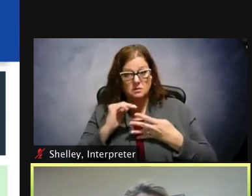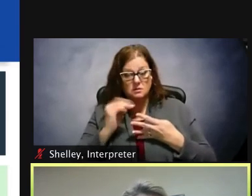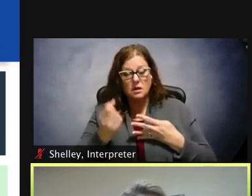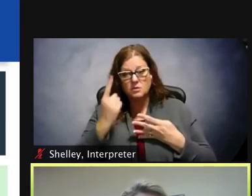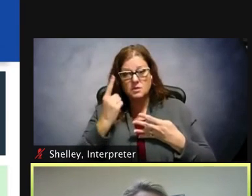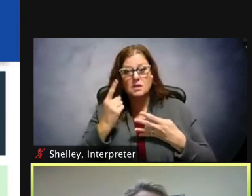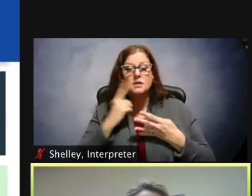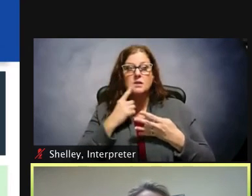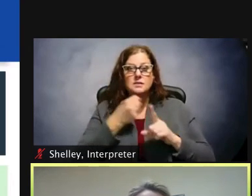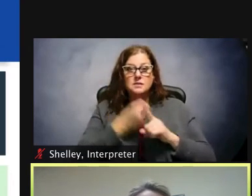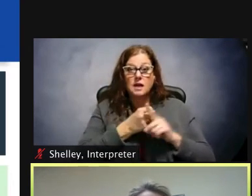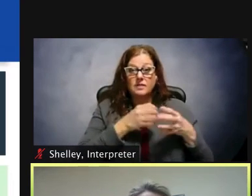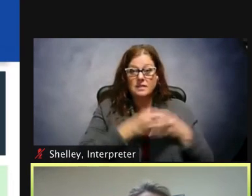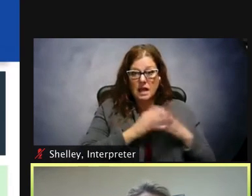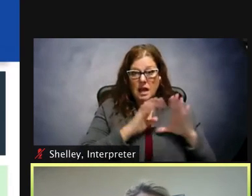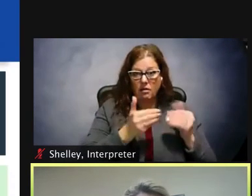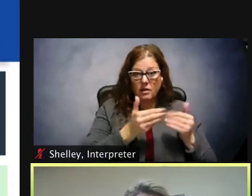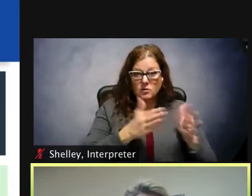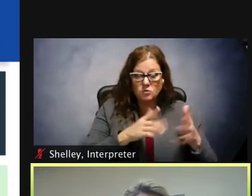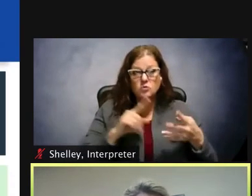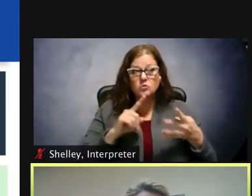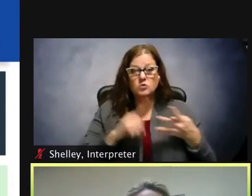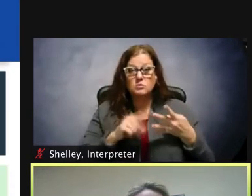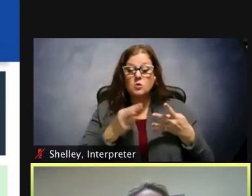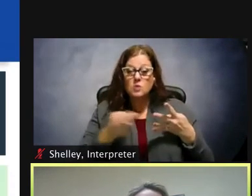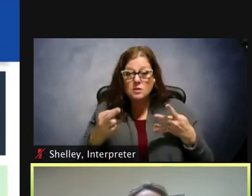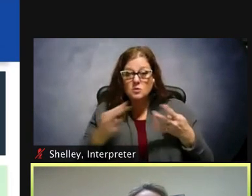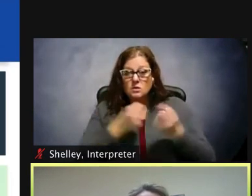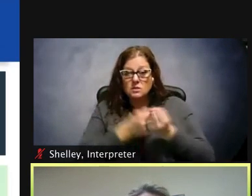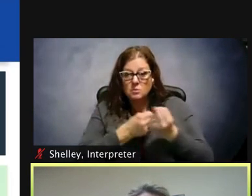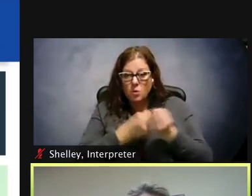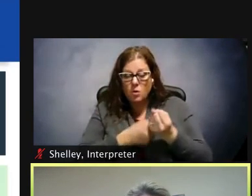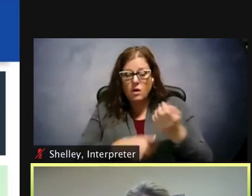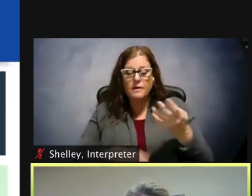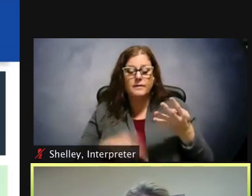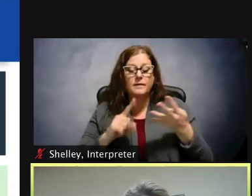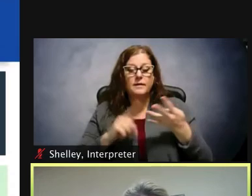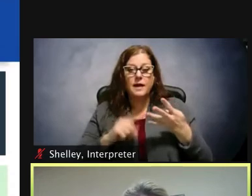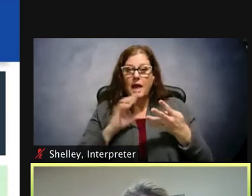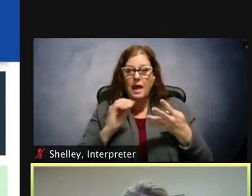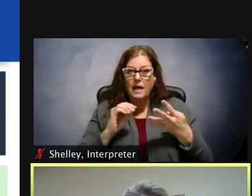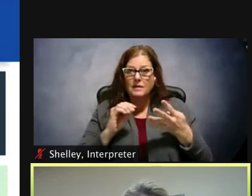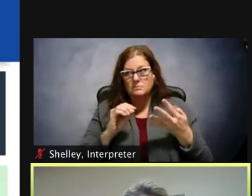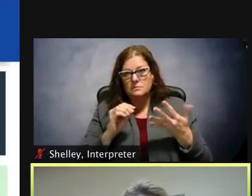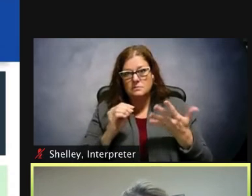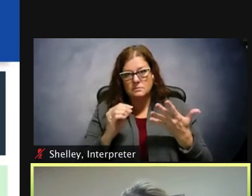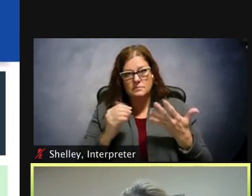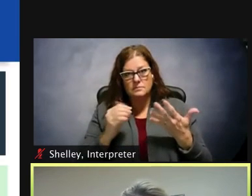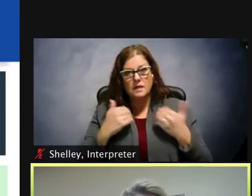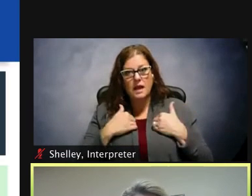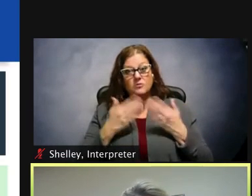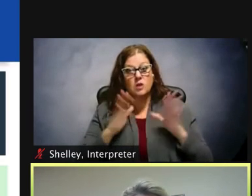self-contained class, that there was a resource support, and that there was gen ed in your home